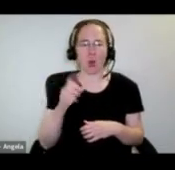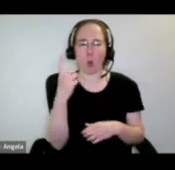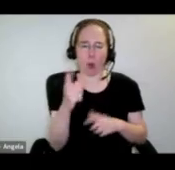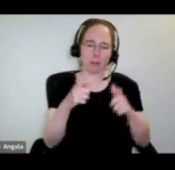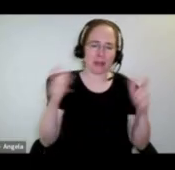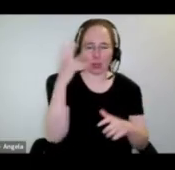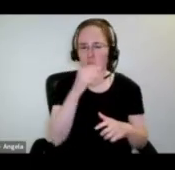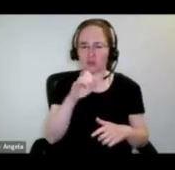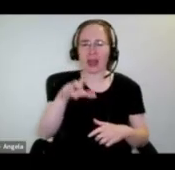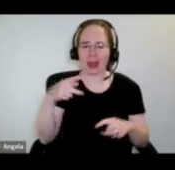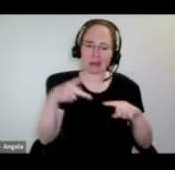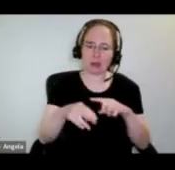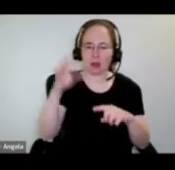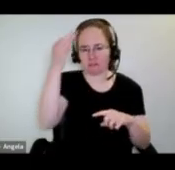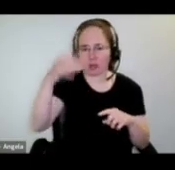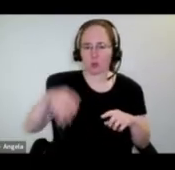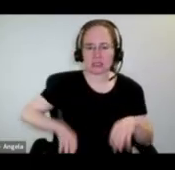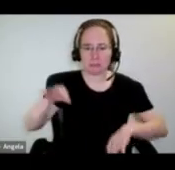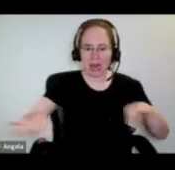Valerie Bradley: The one big, beautiful, act